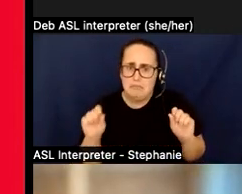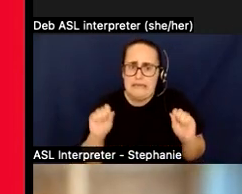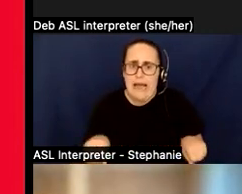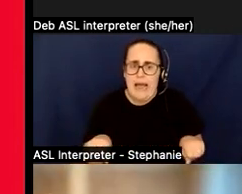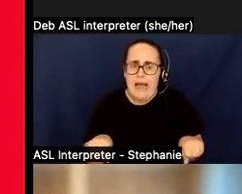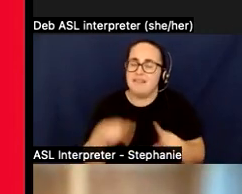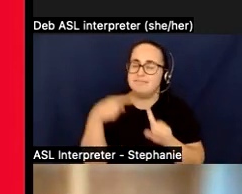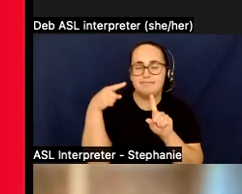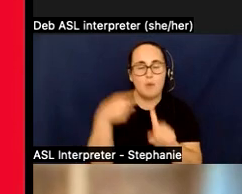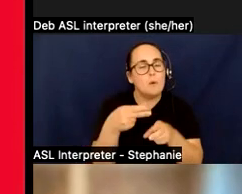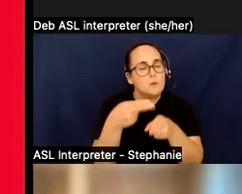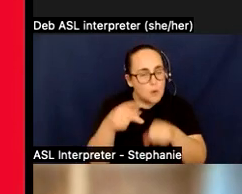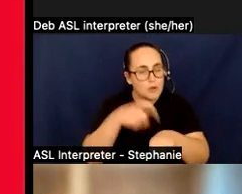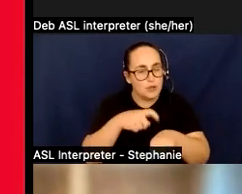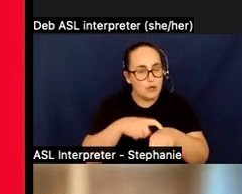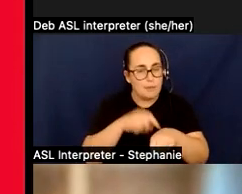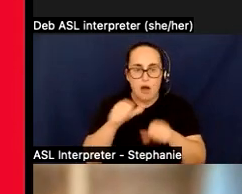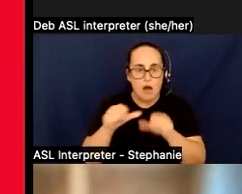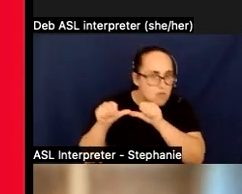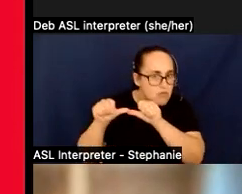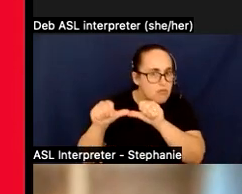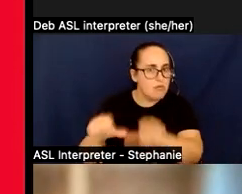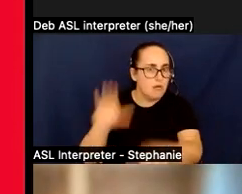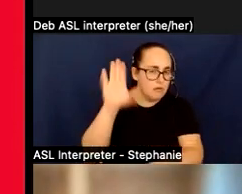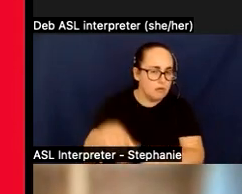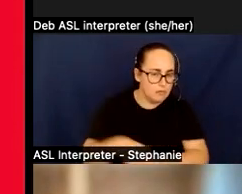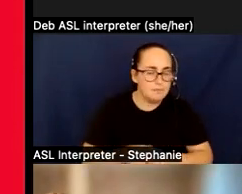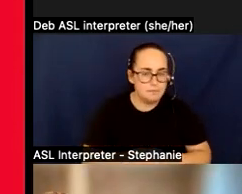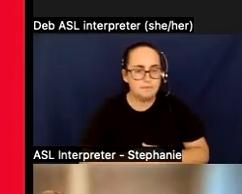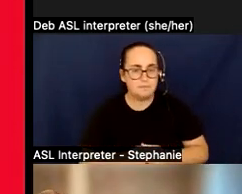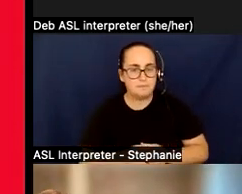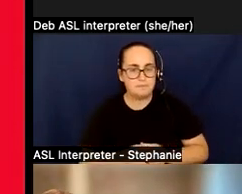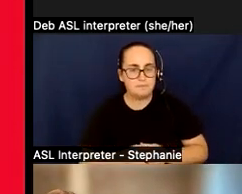Excuse me. It's a little dry in here.